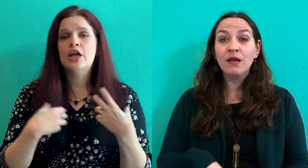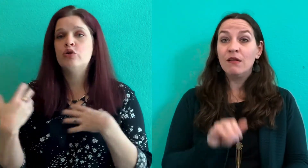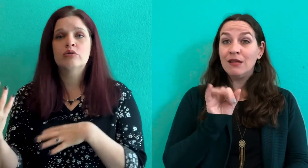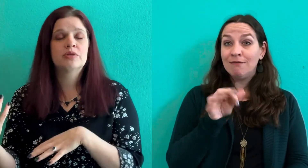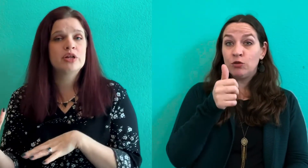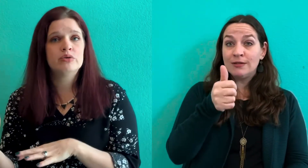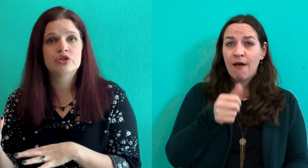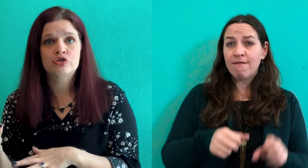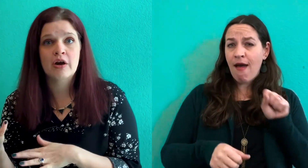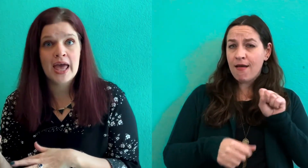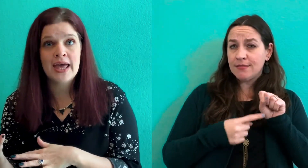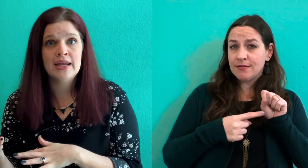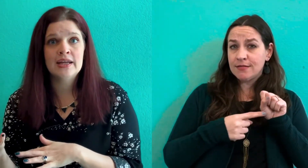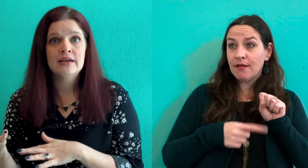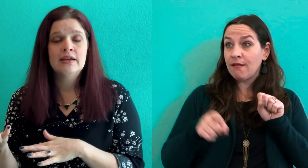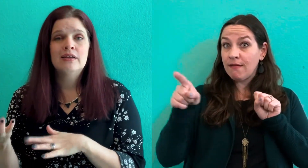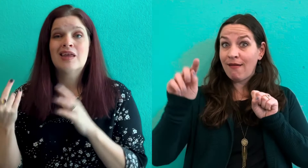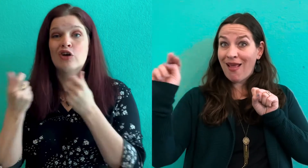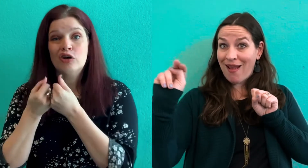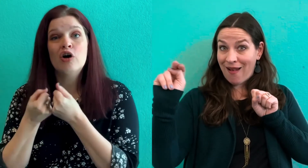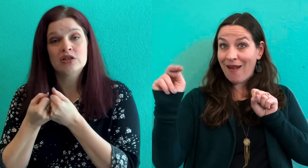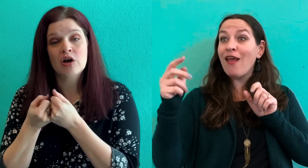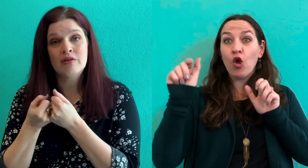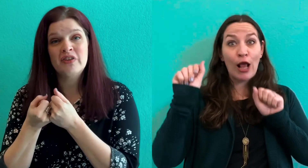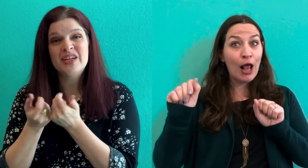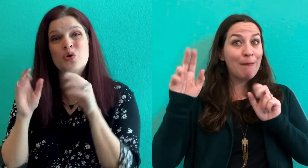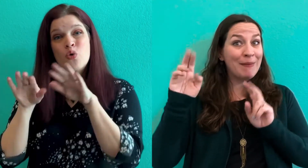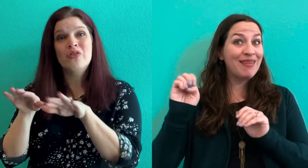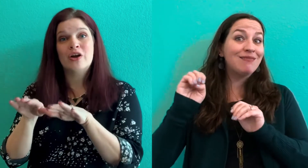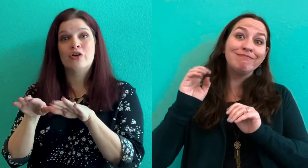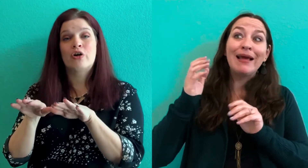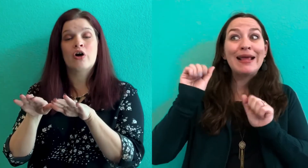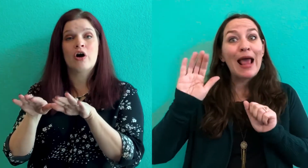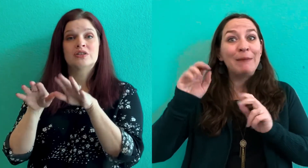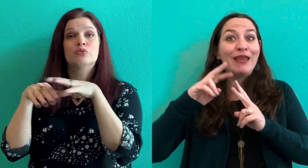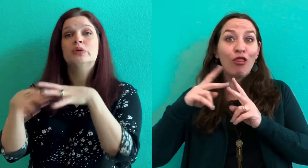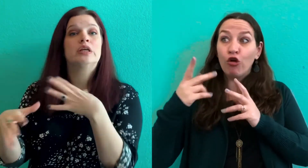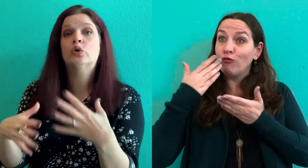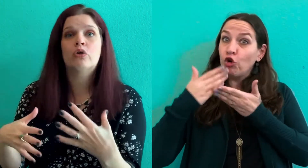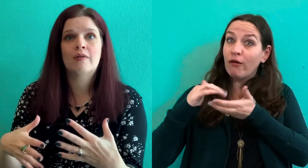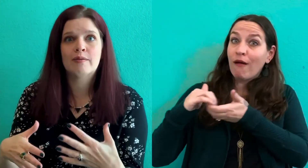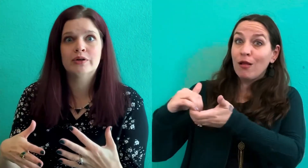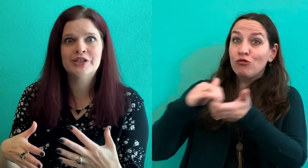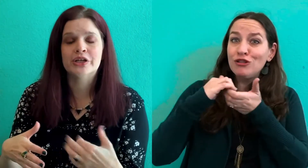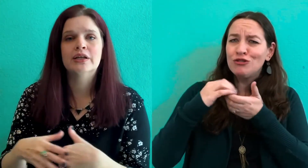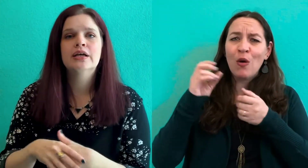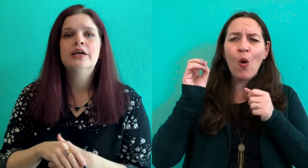and you know somebody who's a strong N that could cause conflict or that could cause a really cool collaboration.